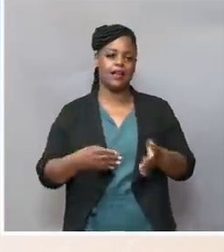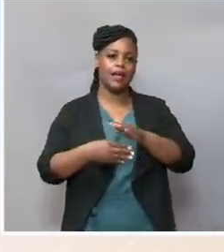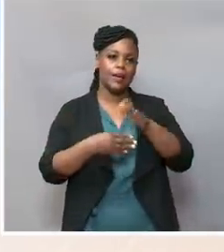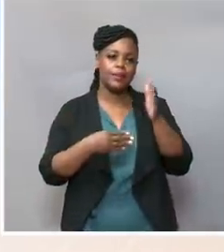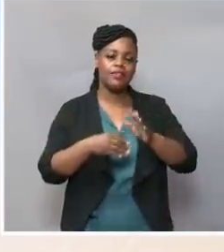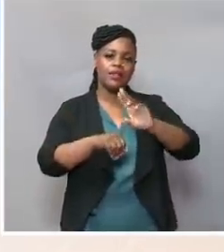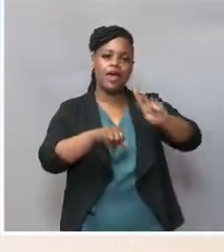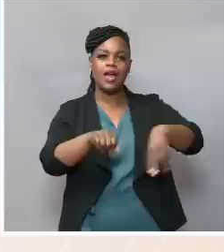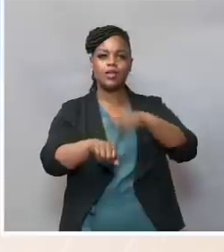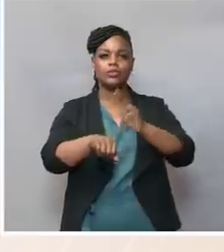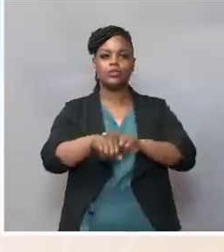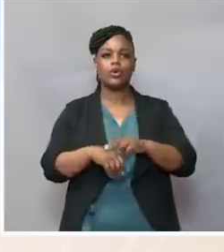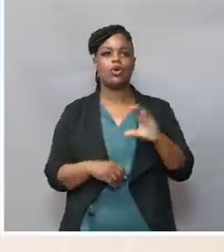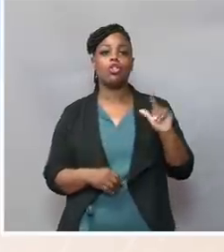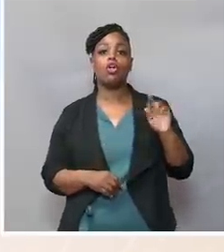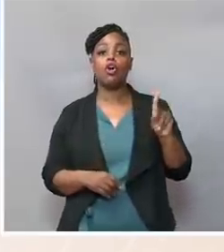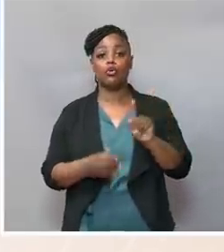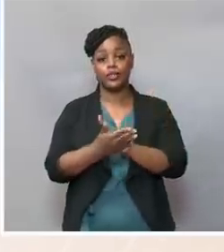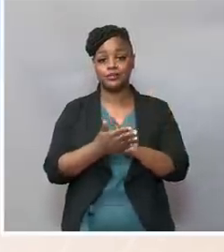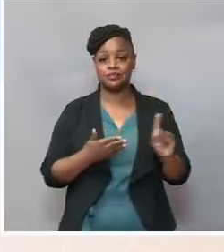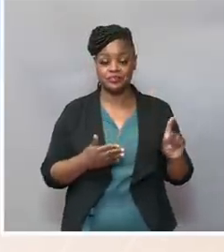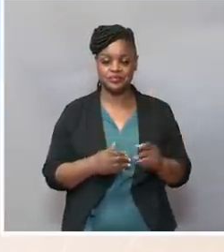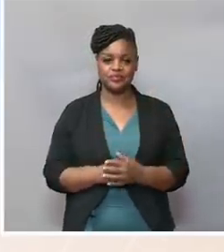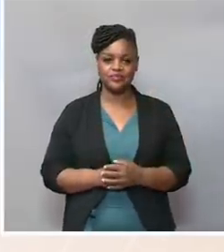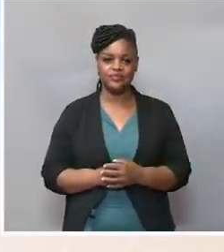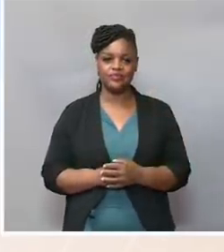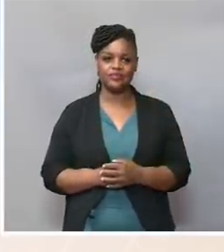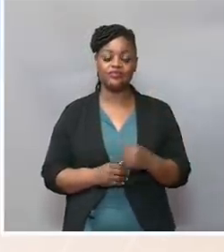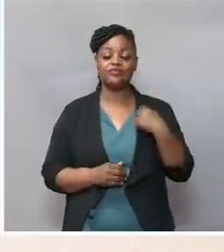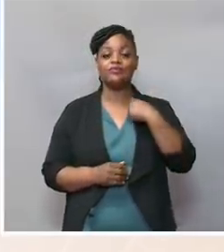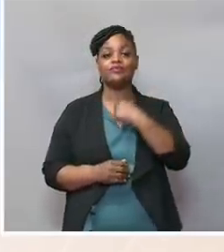The Network to Freedom is announcing 16 new listings